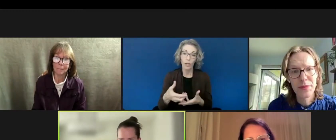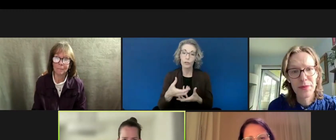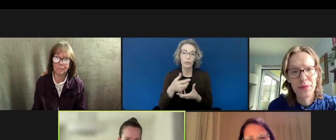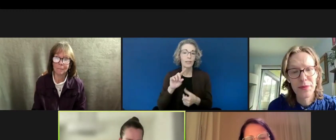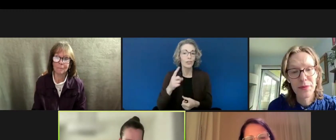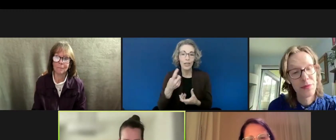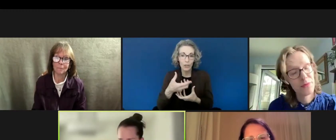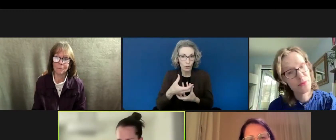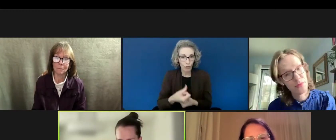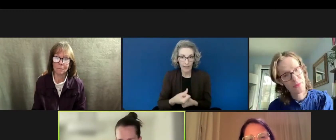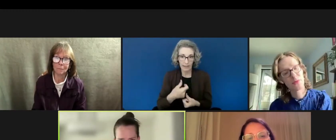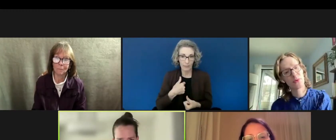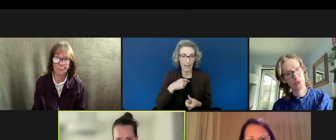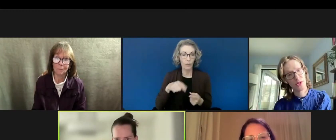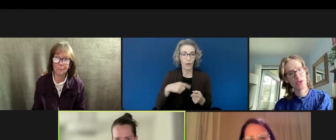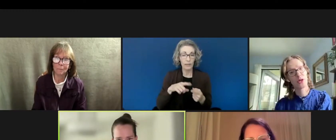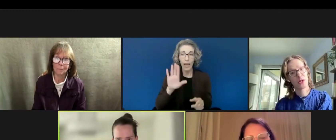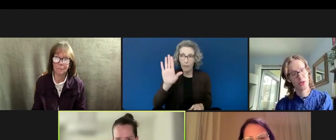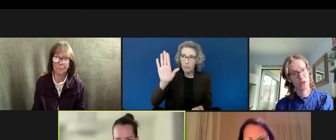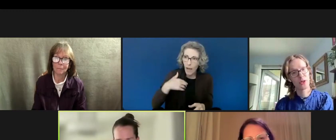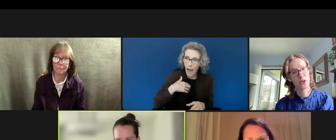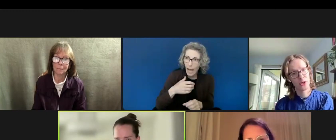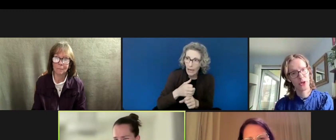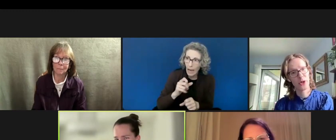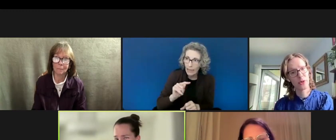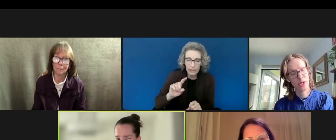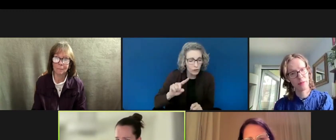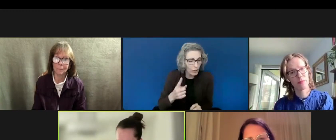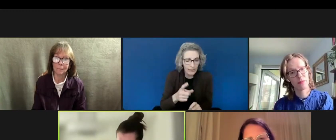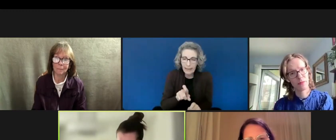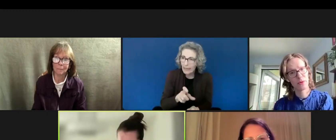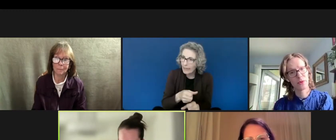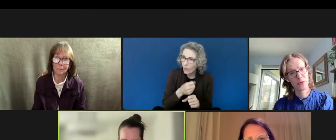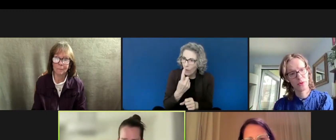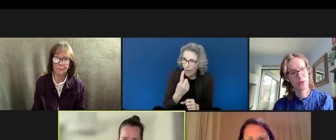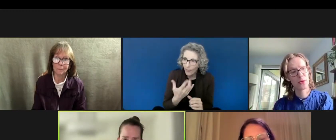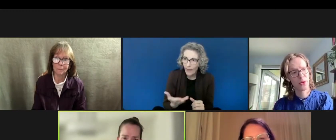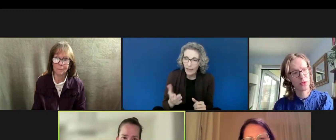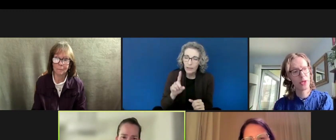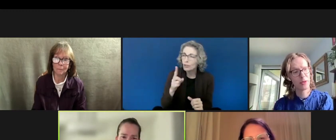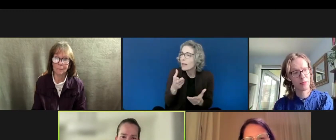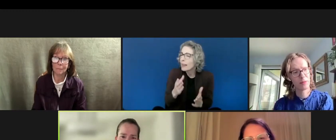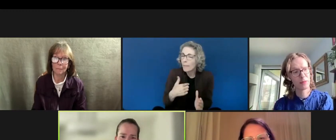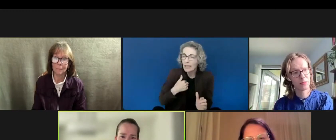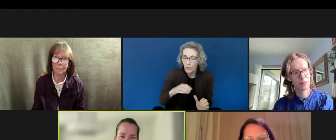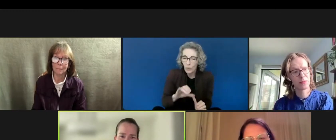I've got it, I just needed to get one thing and just let me do that.